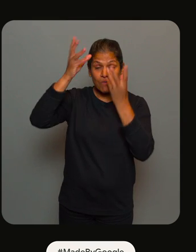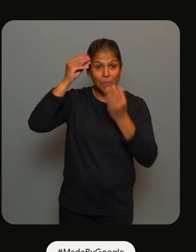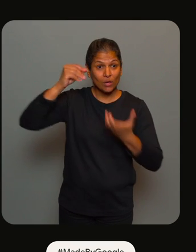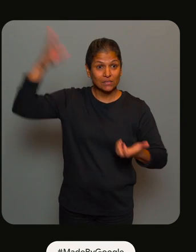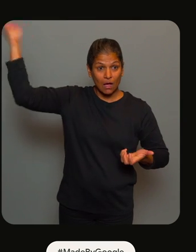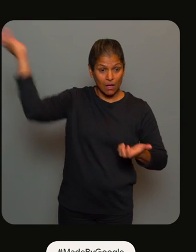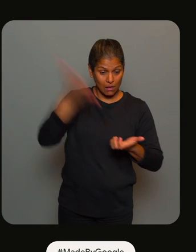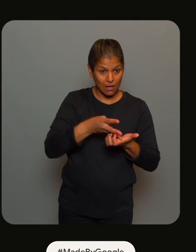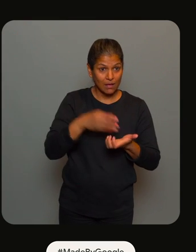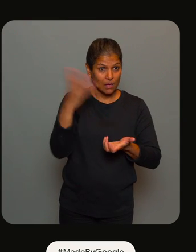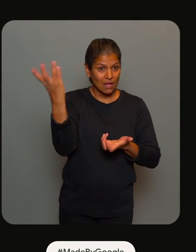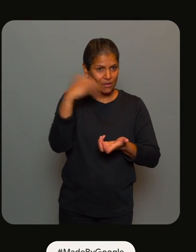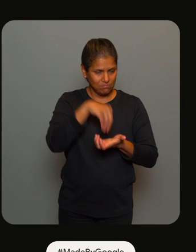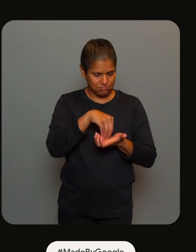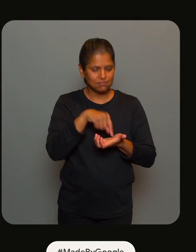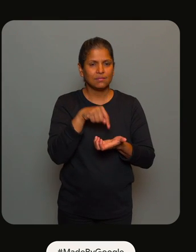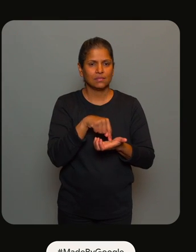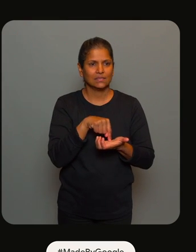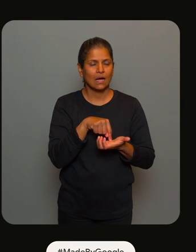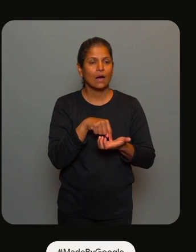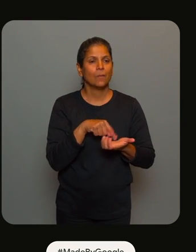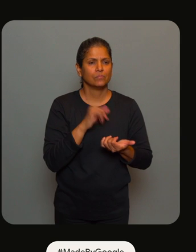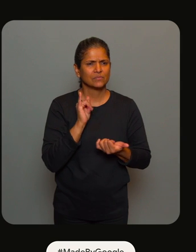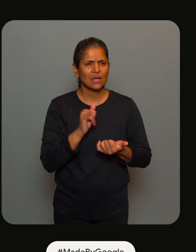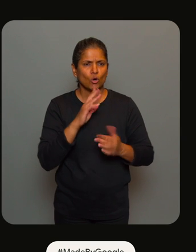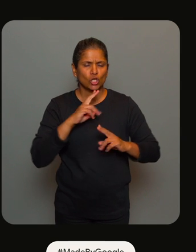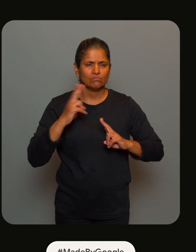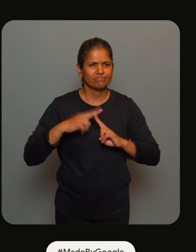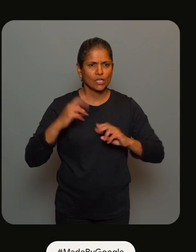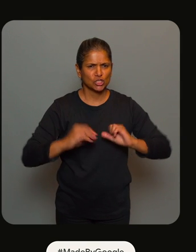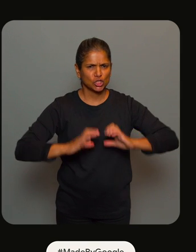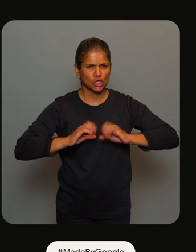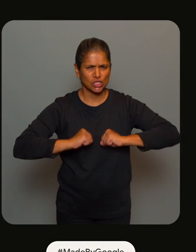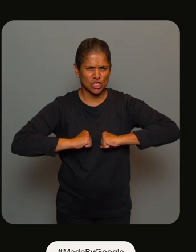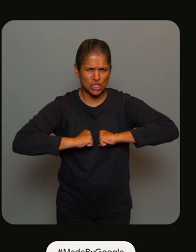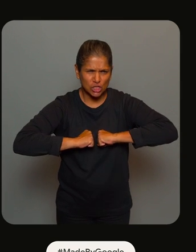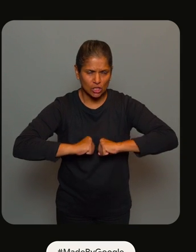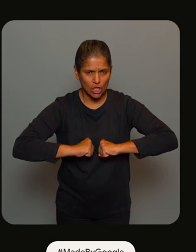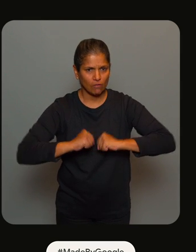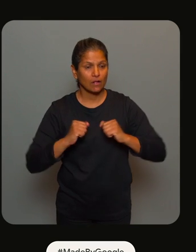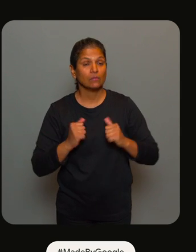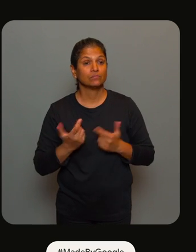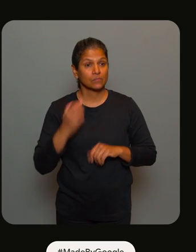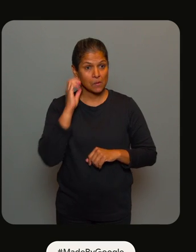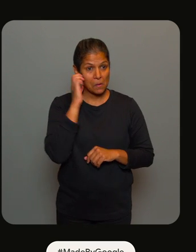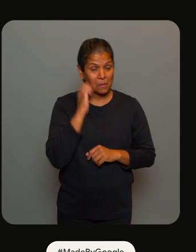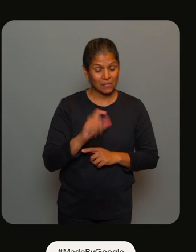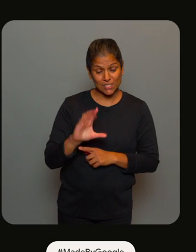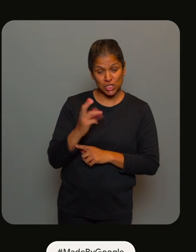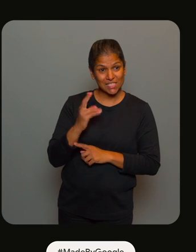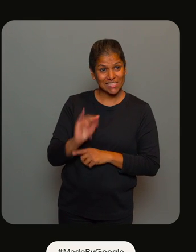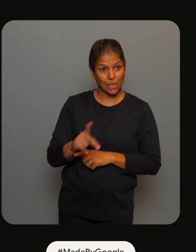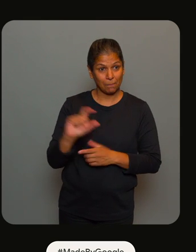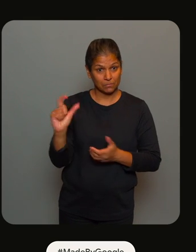certified to the highest security level possible. Meaning that titan M2 meets the same rigorous protection guidelines